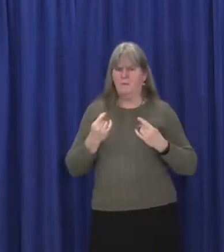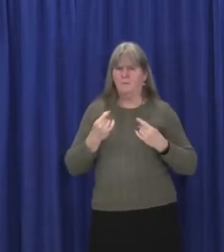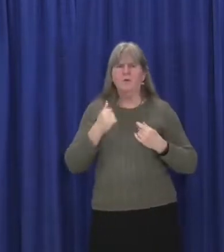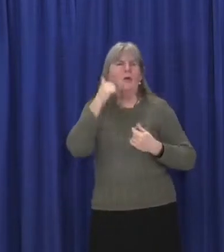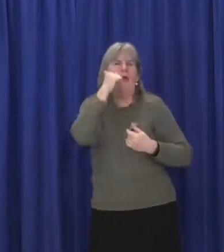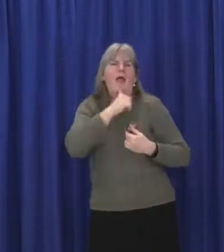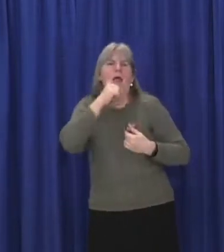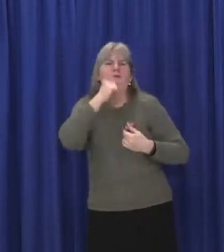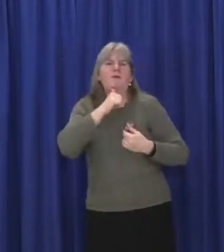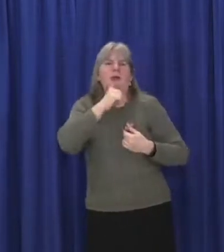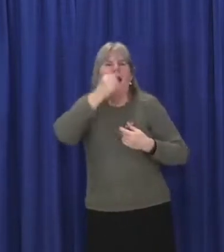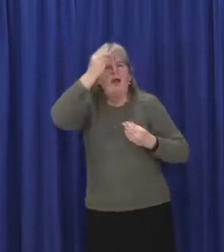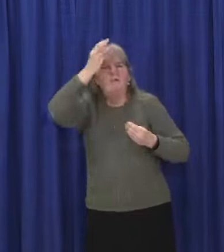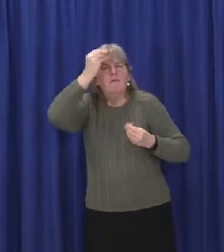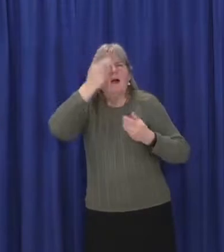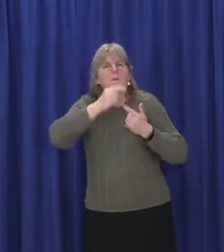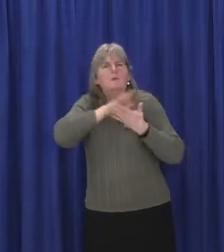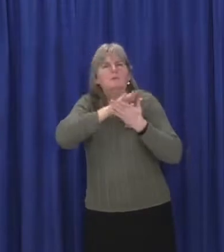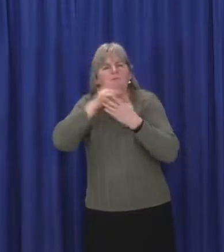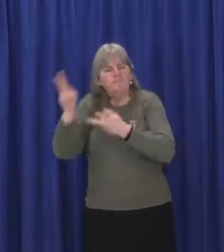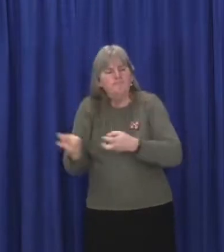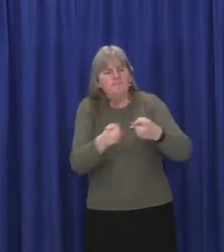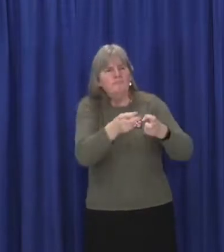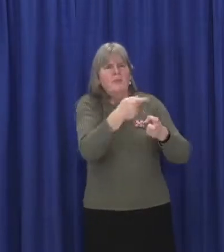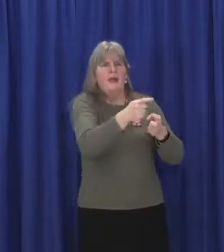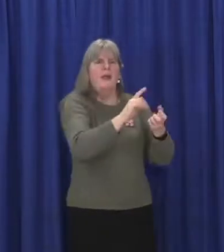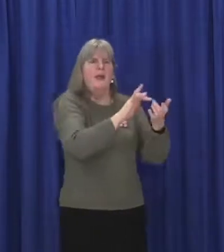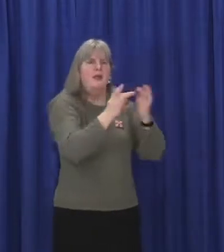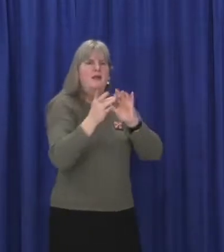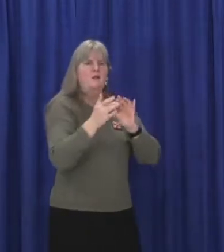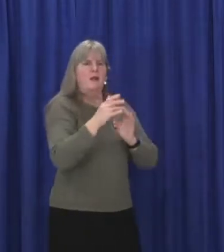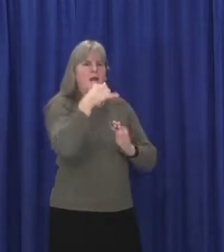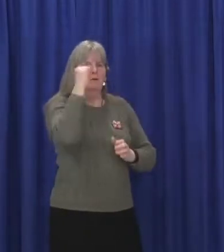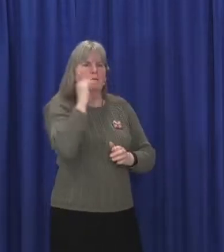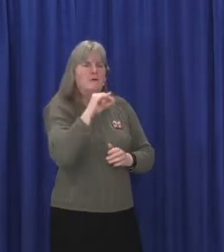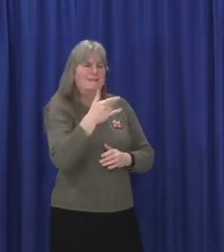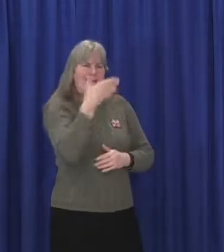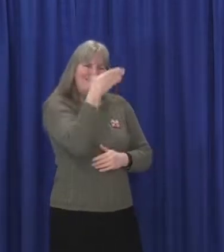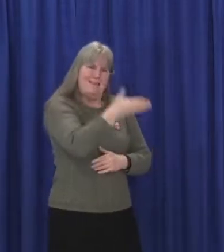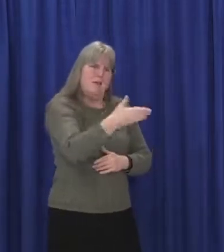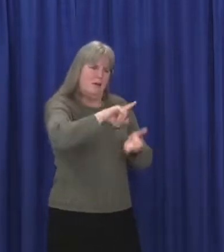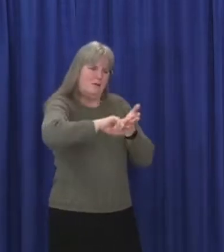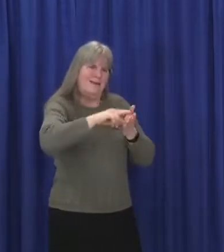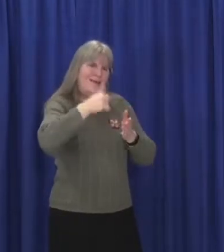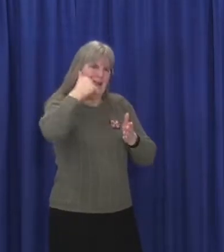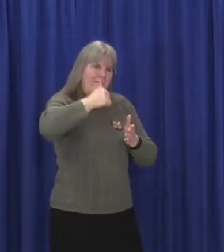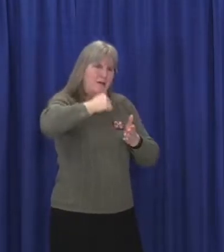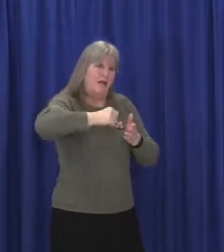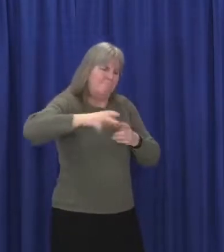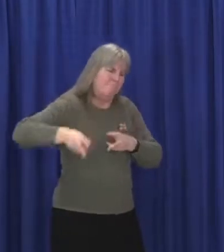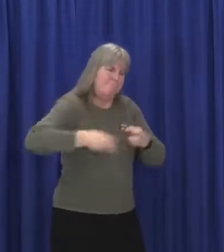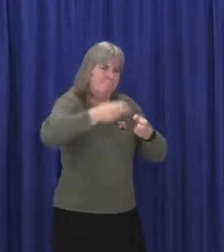situation on yukon.ca. Parent will also need to be informed-- will also be informed directly by-- to any